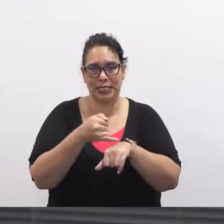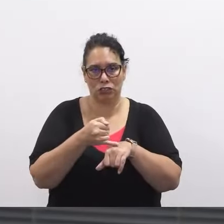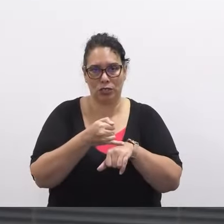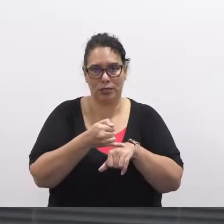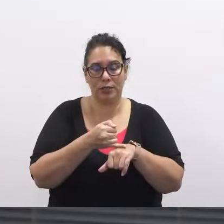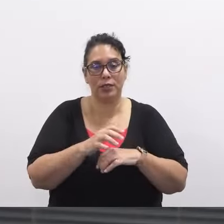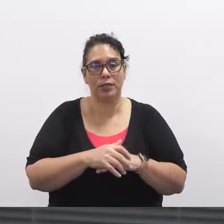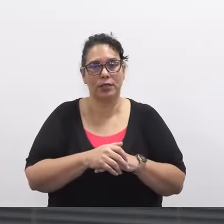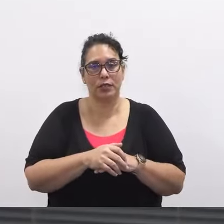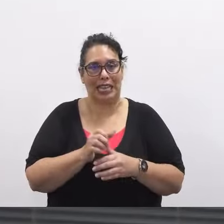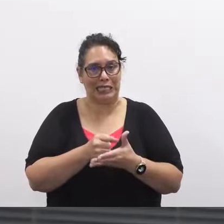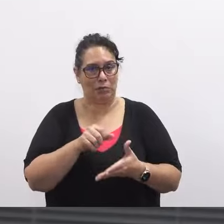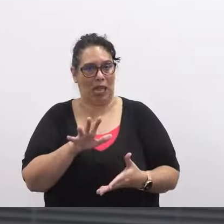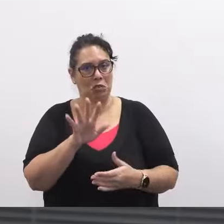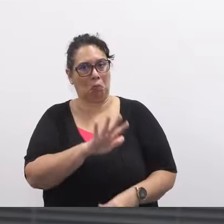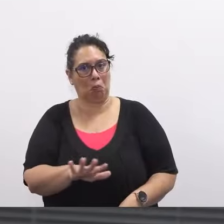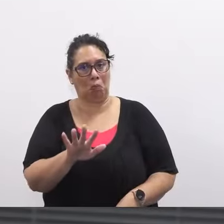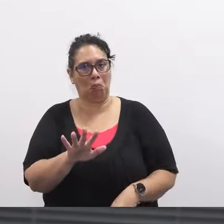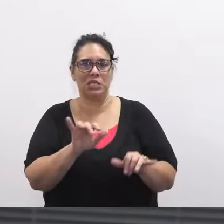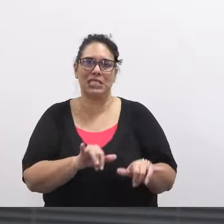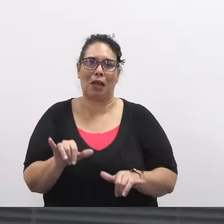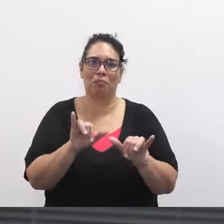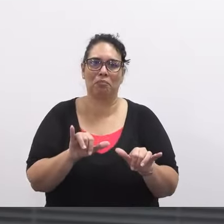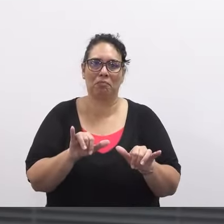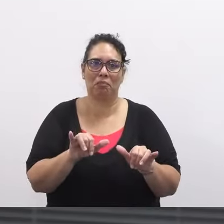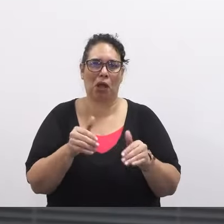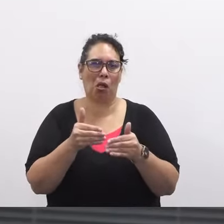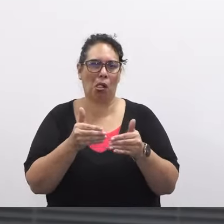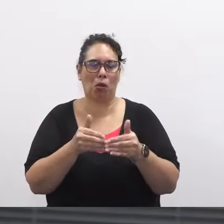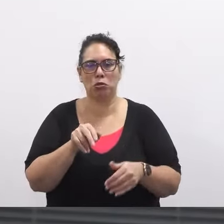and our expenses were roughly that same amount as well, close to $2.7 million.